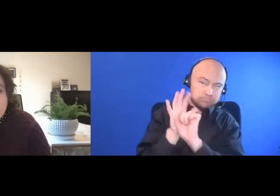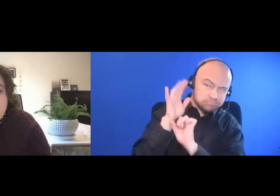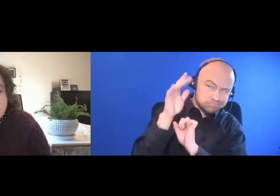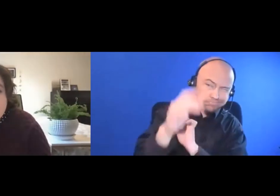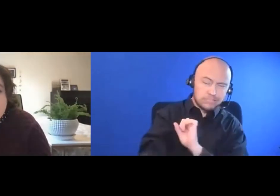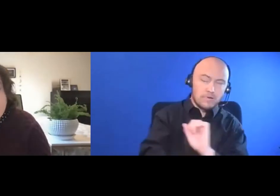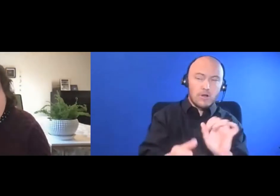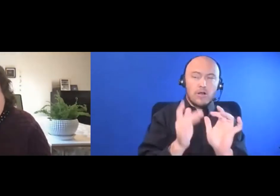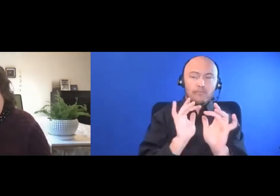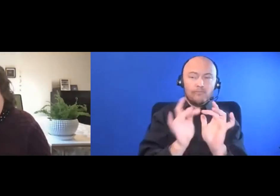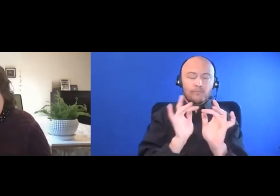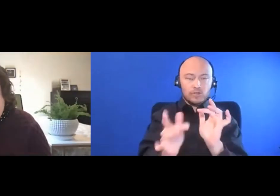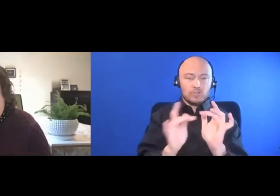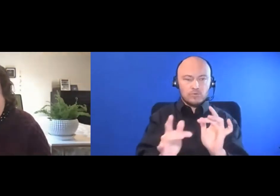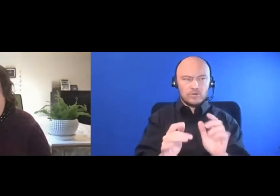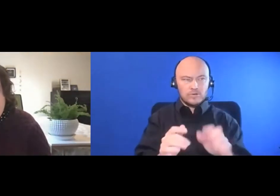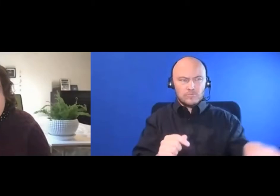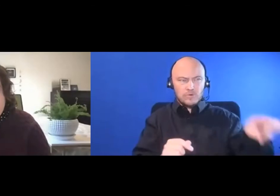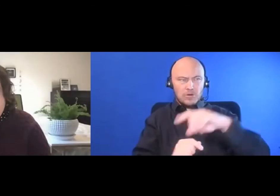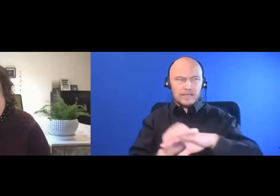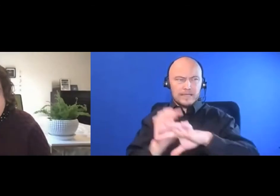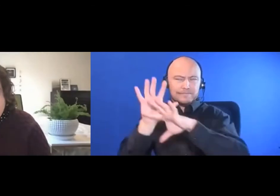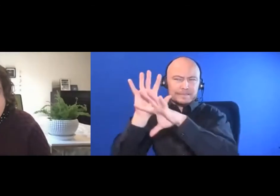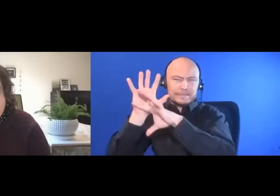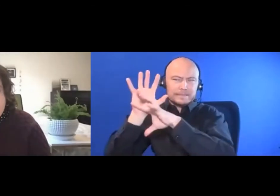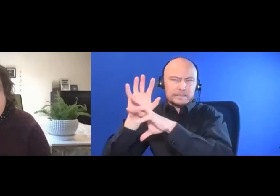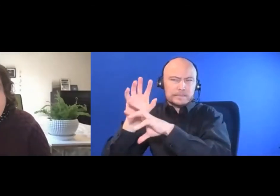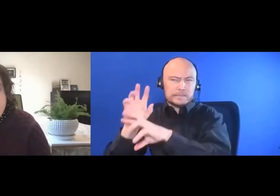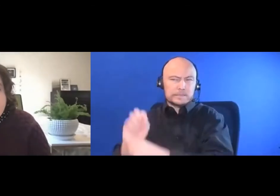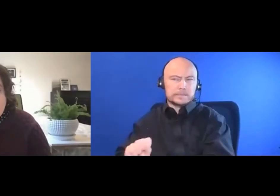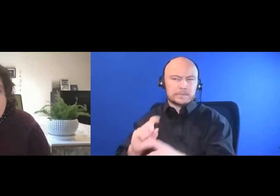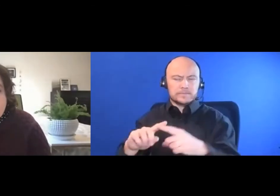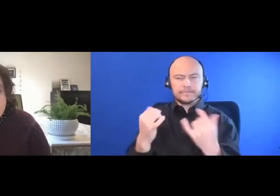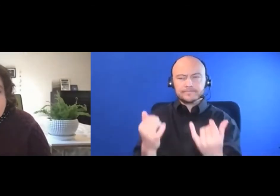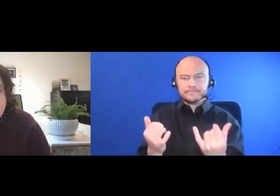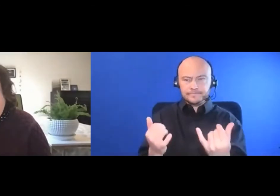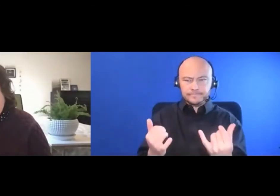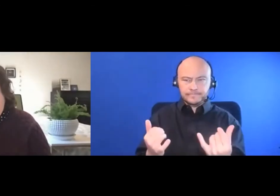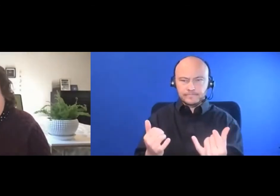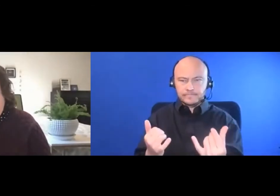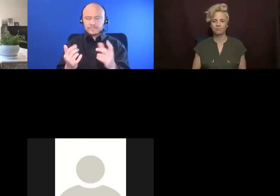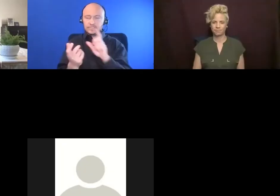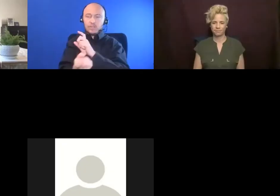that we've had to all get familiar with now. And the shift to all virtual